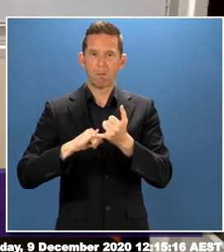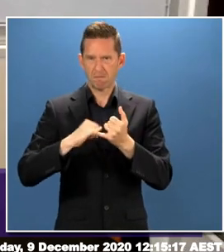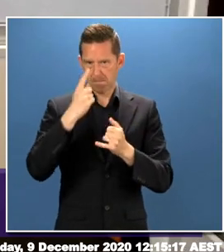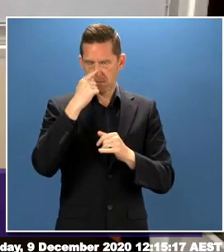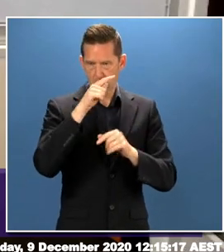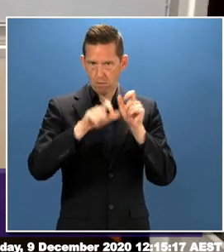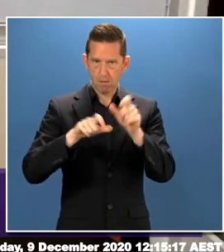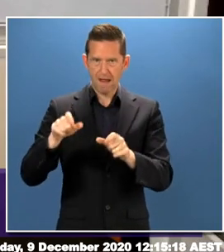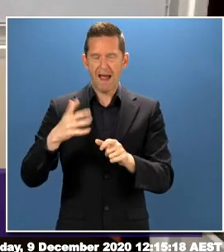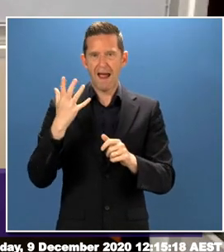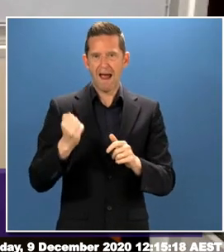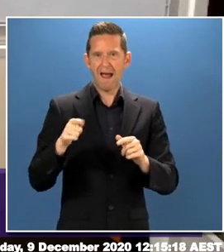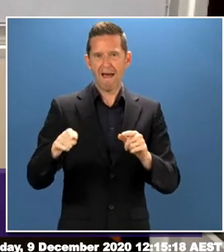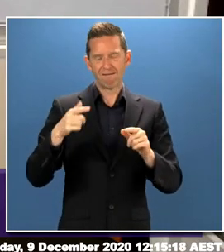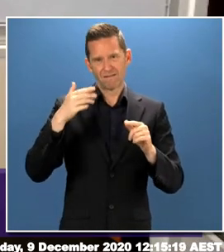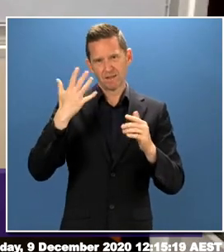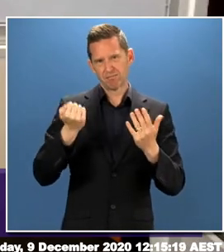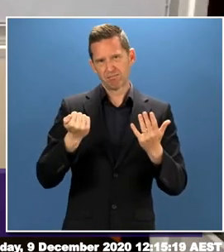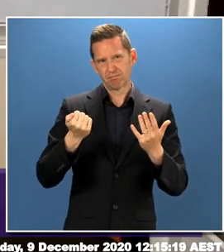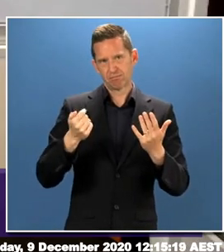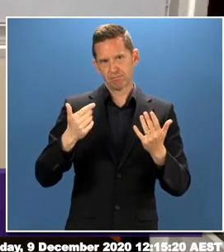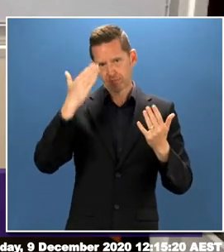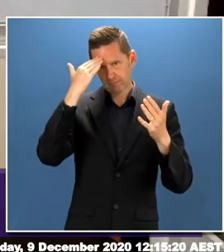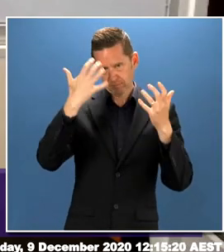from Year 12, from school toward adulthood.